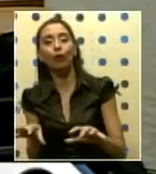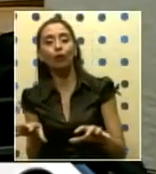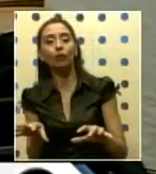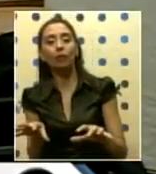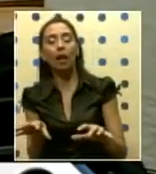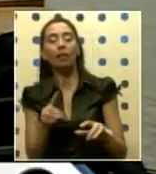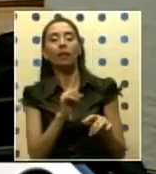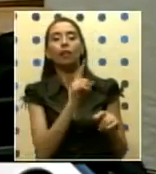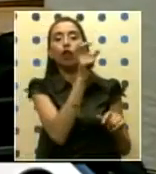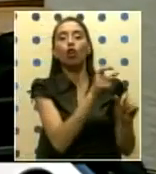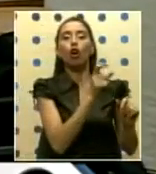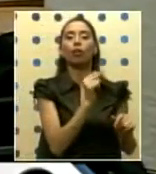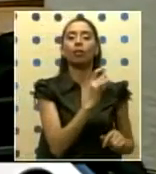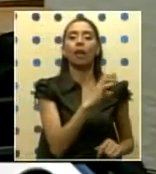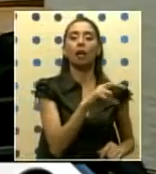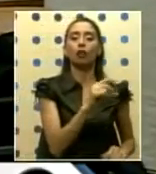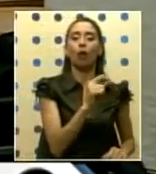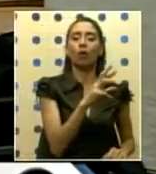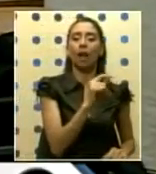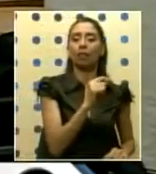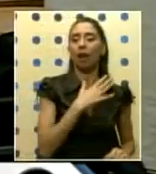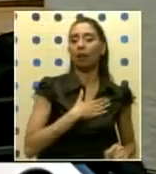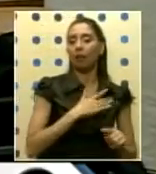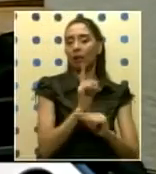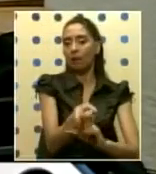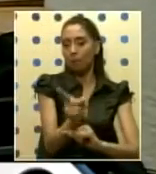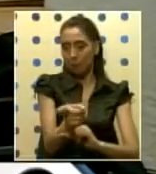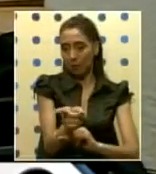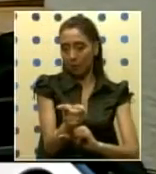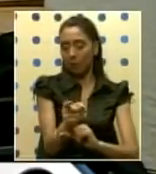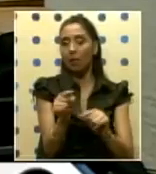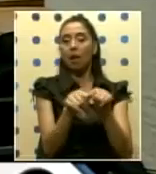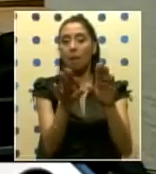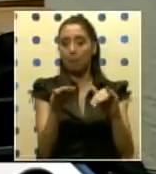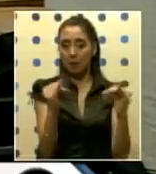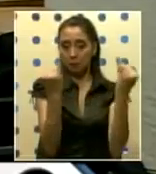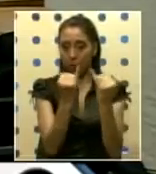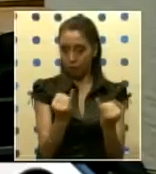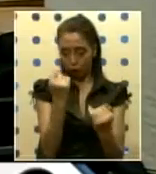than the technocracy tries impose. Basically, it is this same way of thinking,